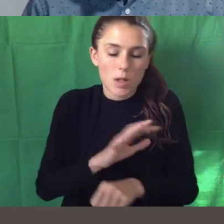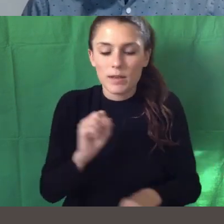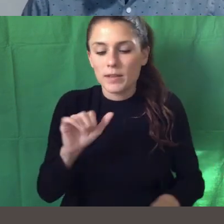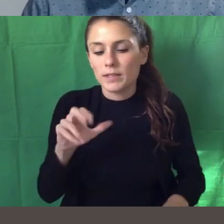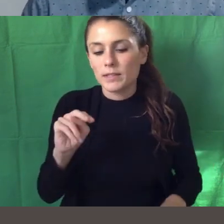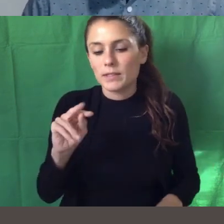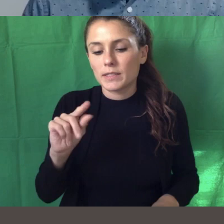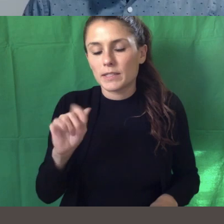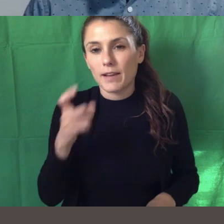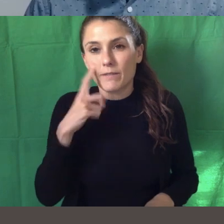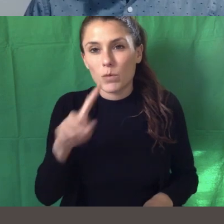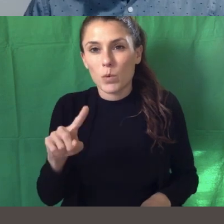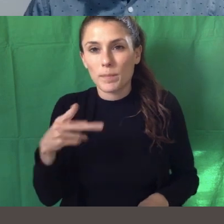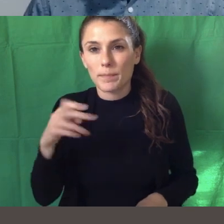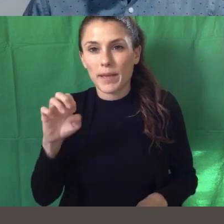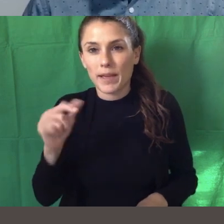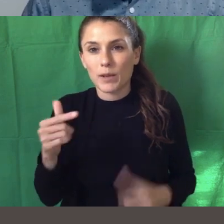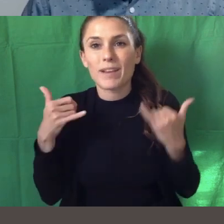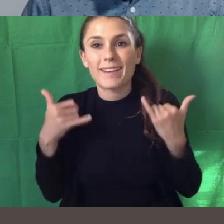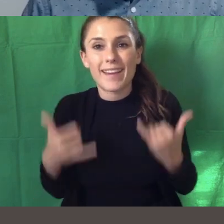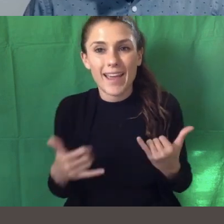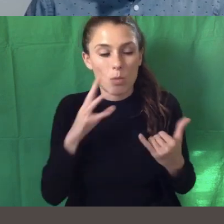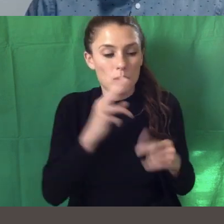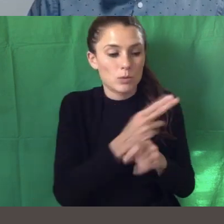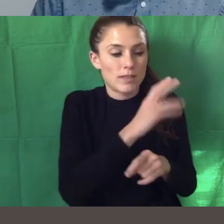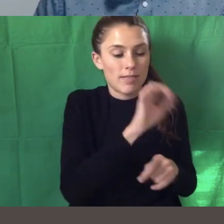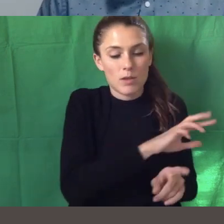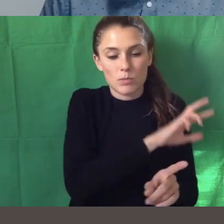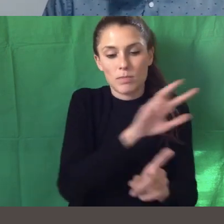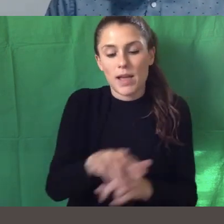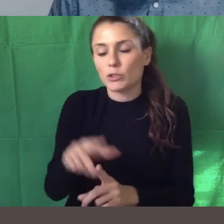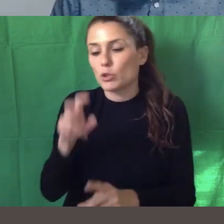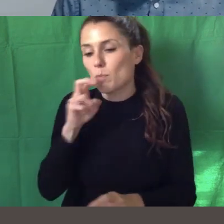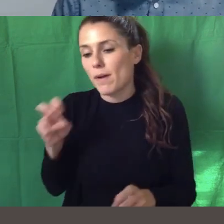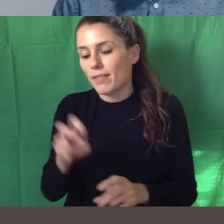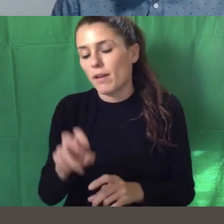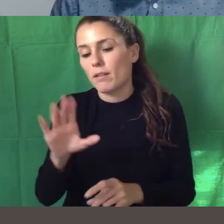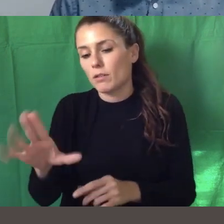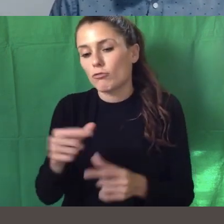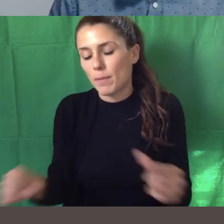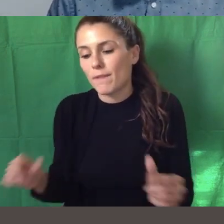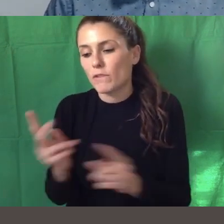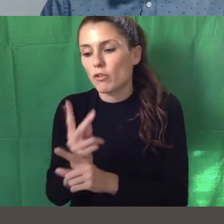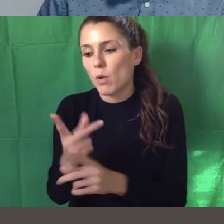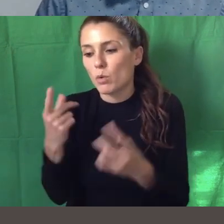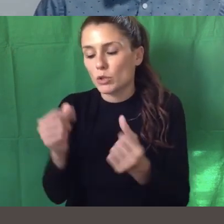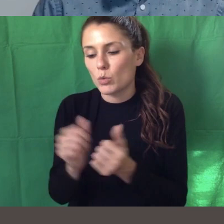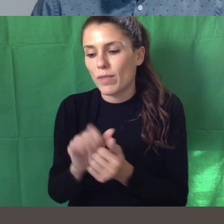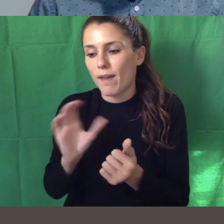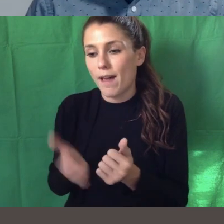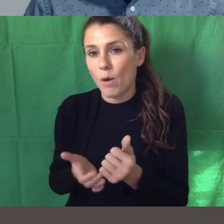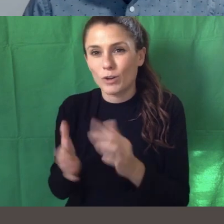So we're going to use that now to look at Python's grammar and see how it actually figured out what to do with our assignment statement.